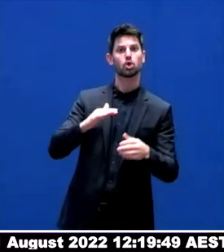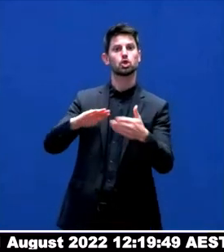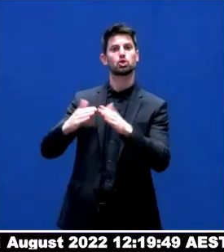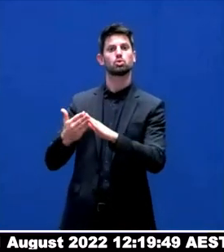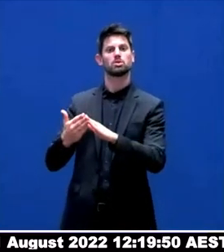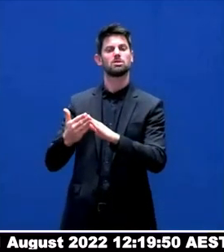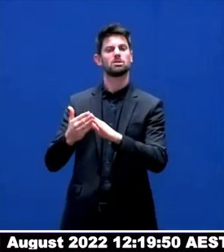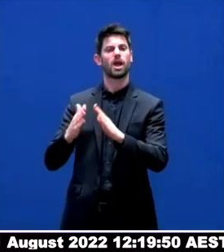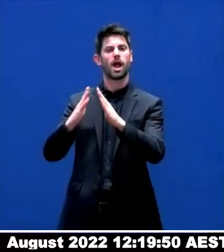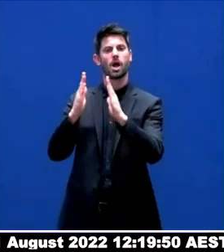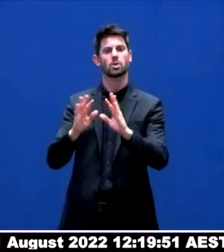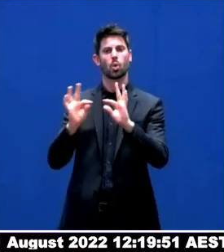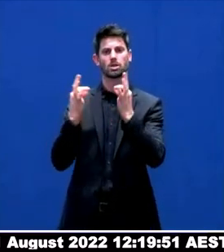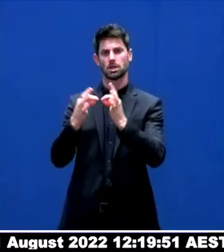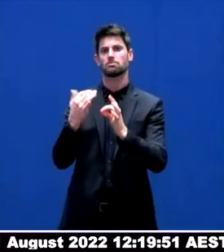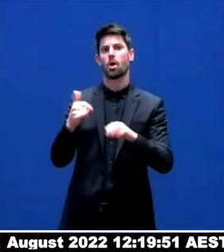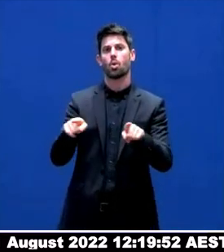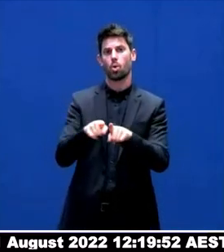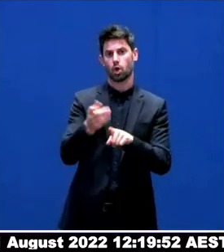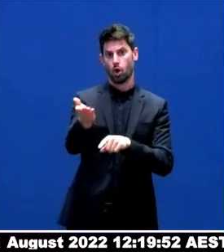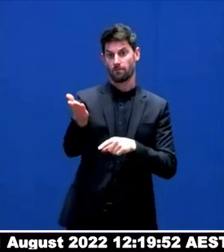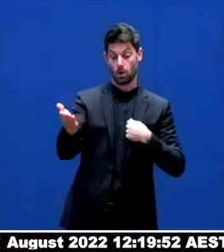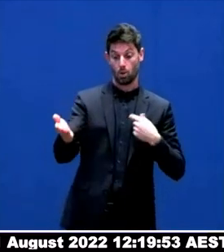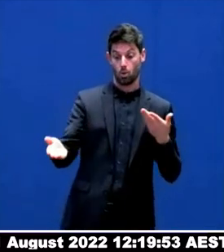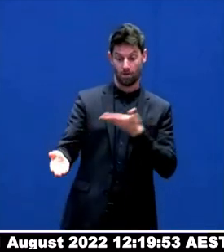So, that's a way - that's where the two offers come from; is that right?